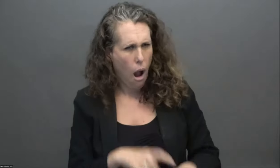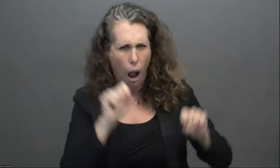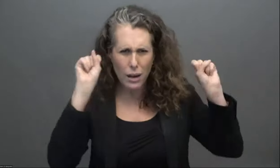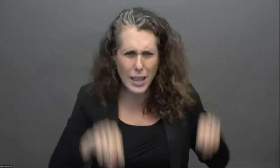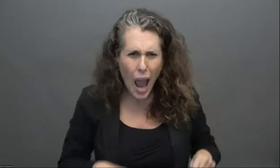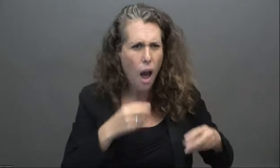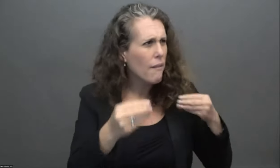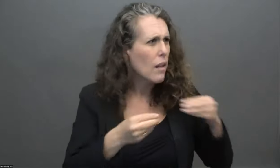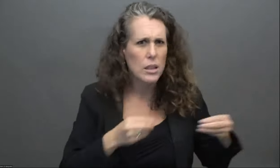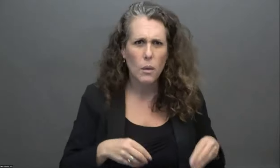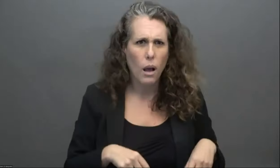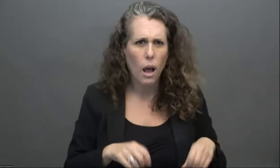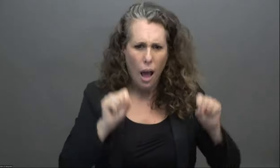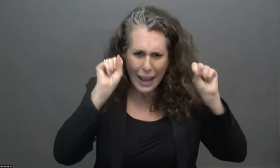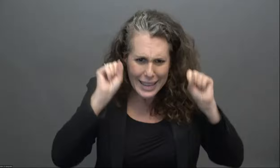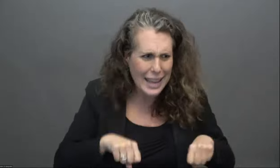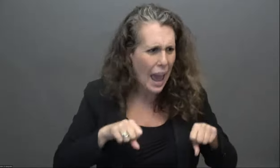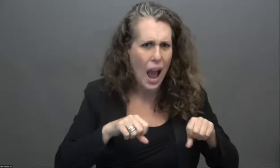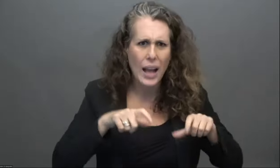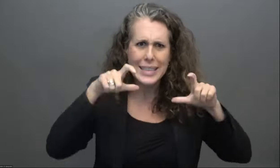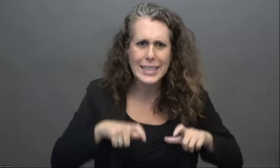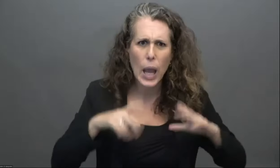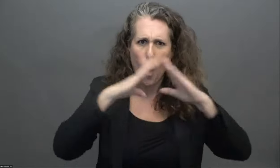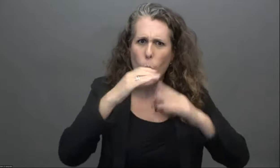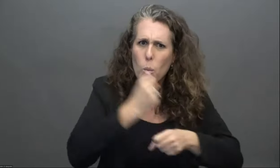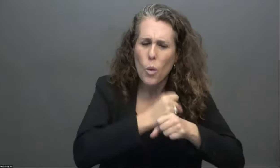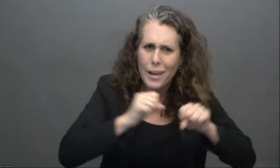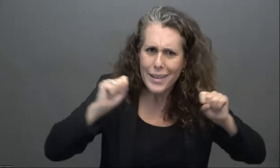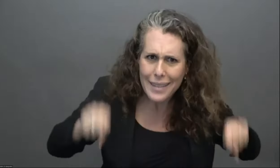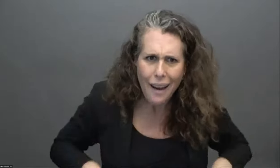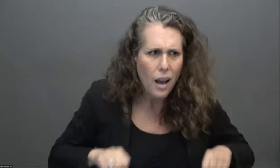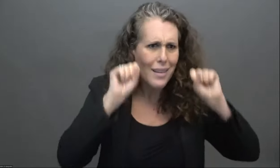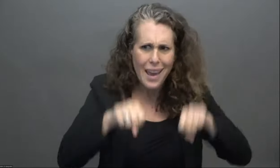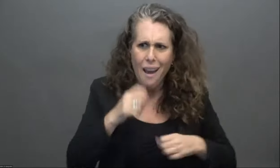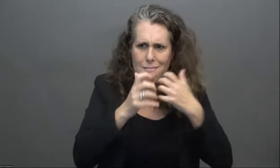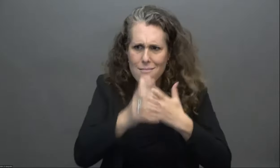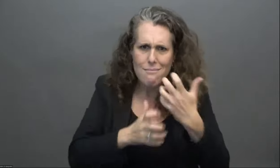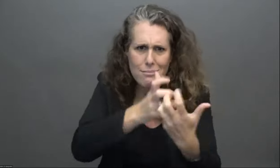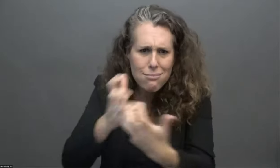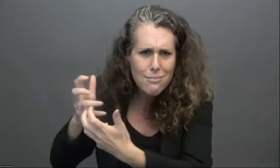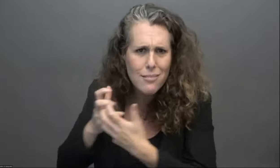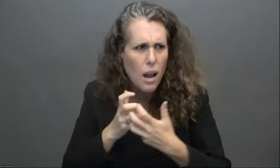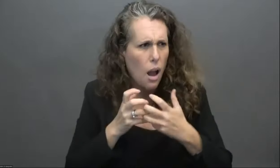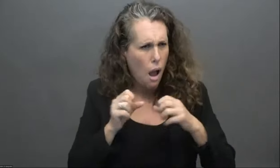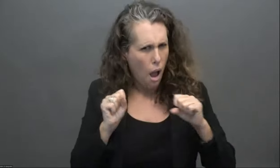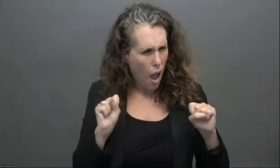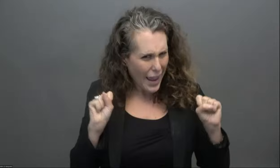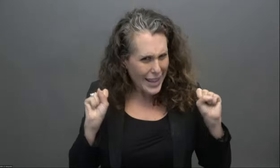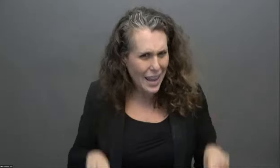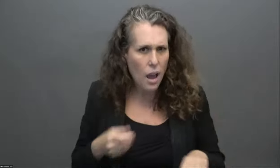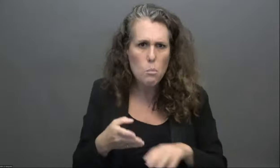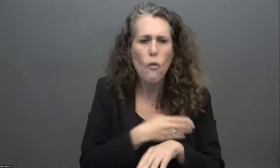change can be resilient, they can adapt and to too many barriers that they've faced.